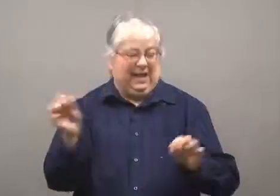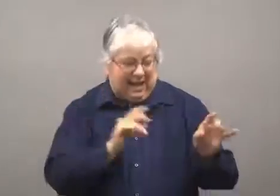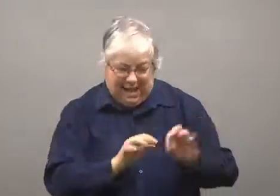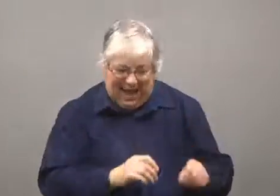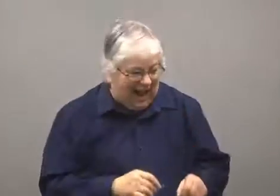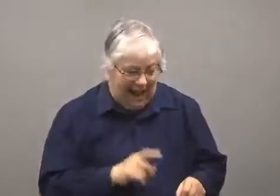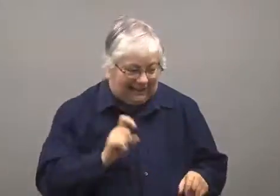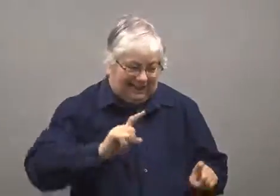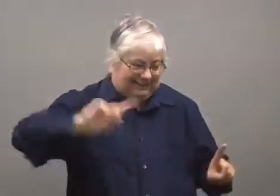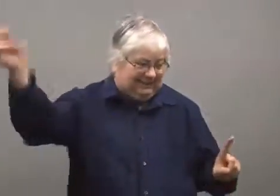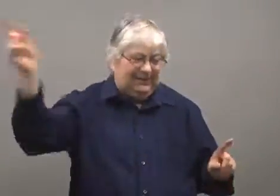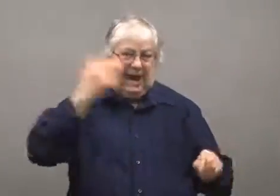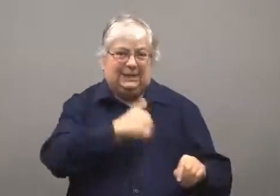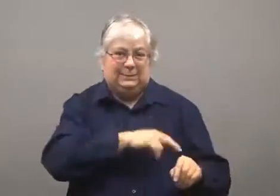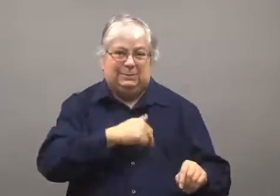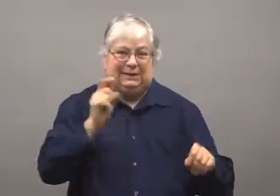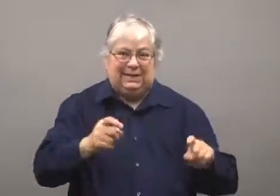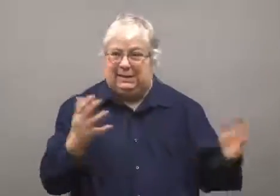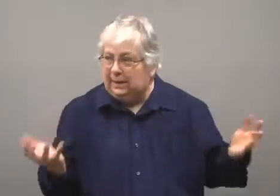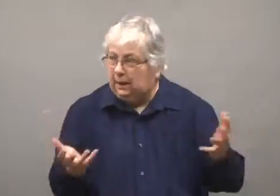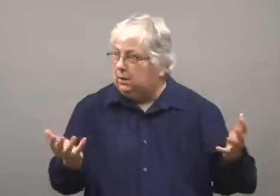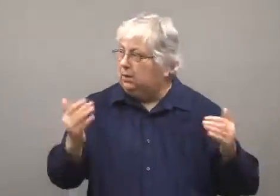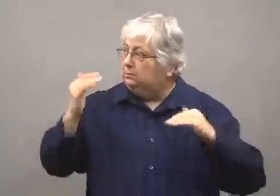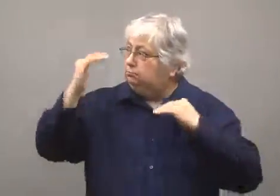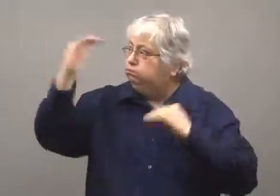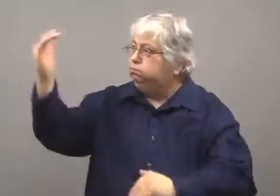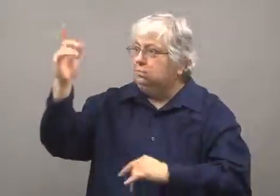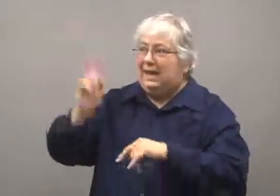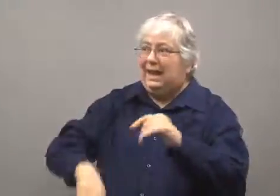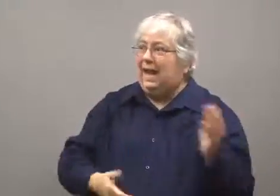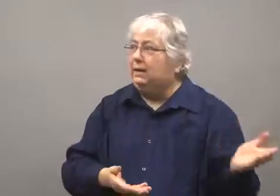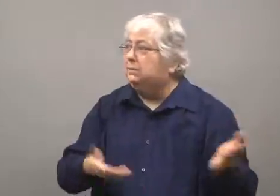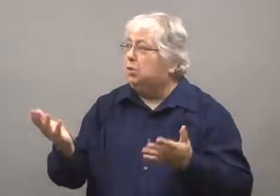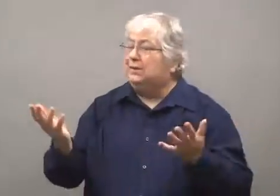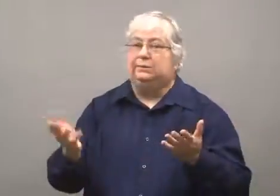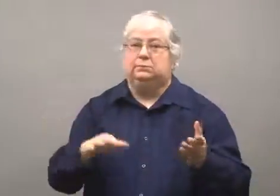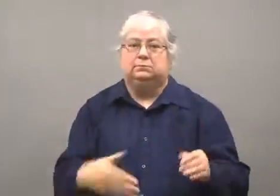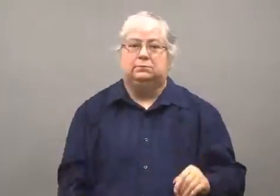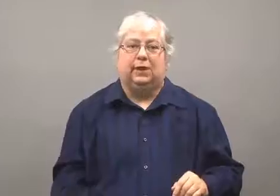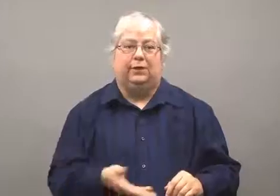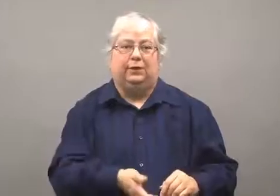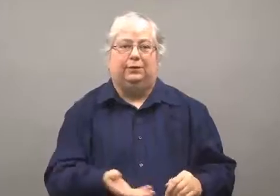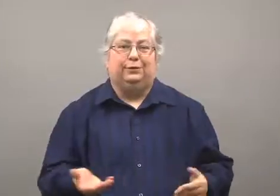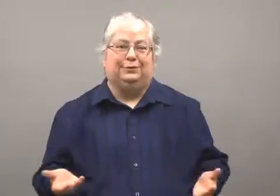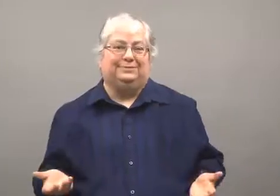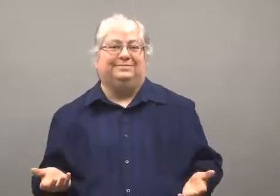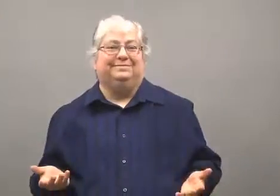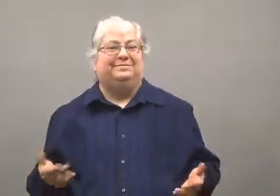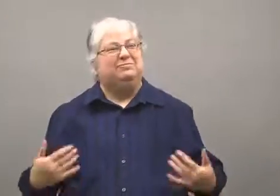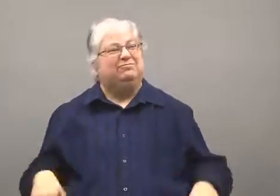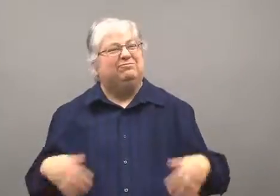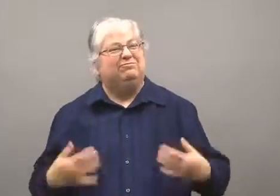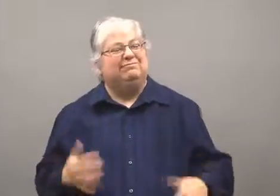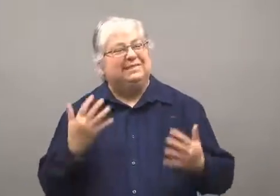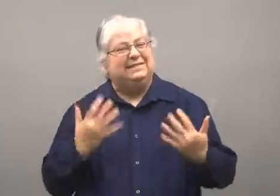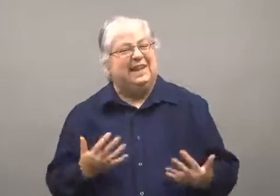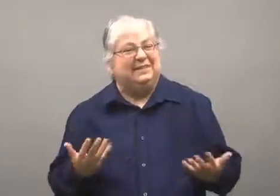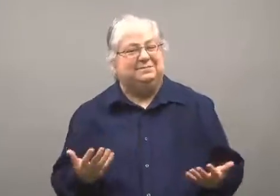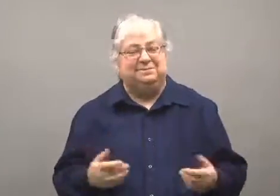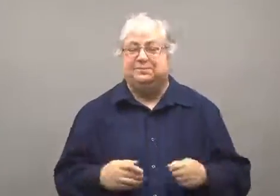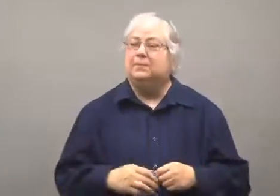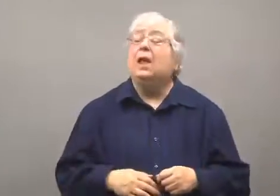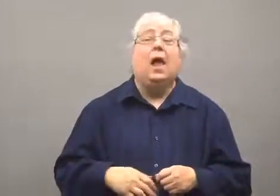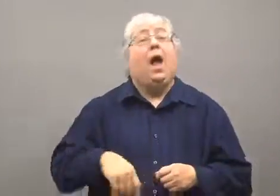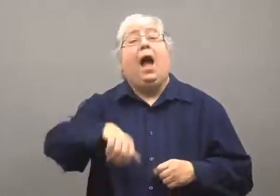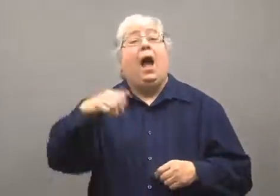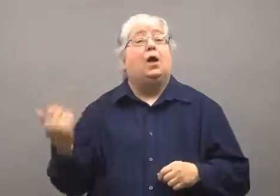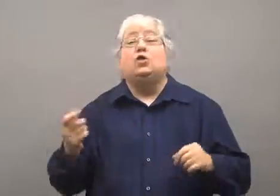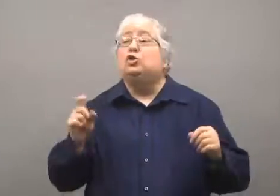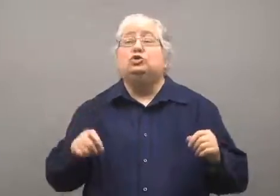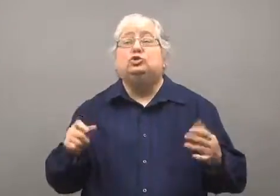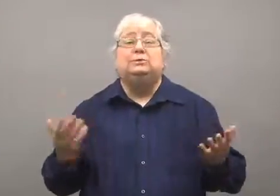They determined he needed to go to the hospital, but there was no way to get there.